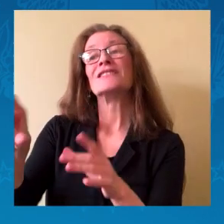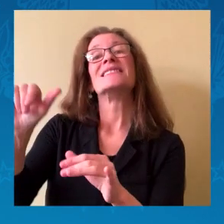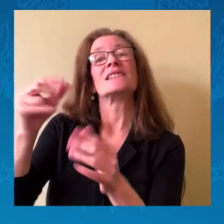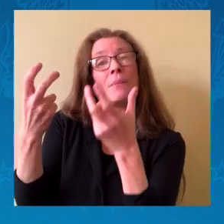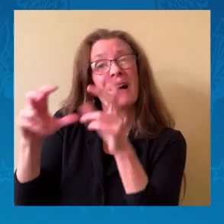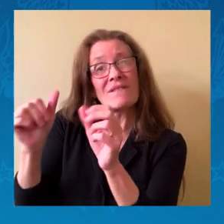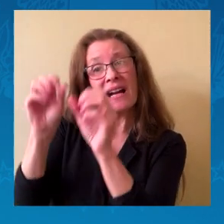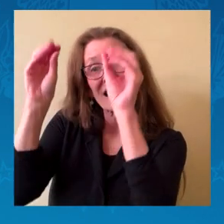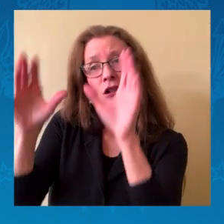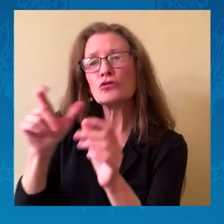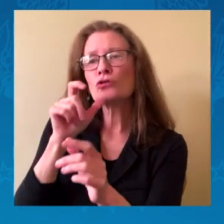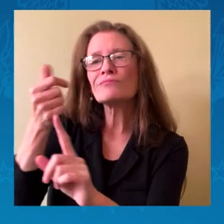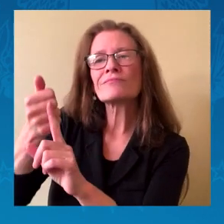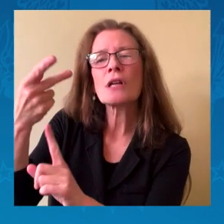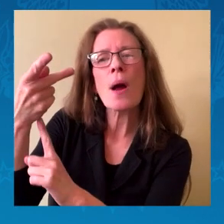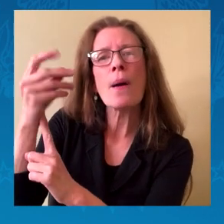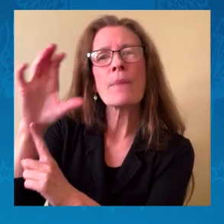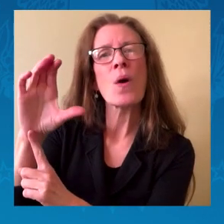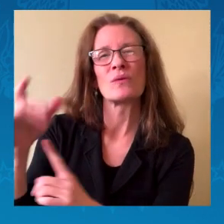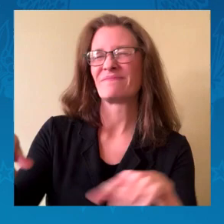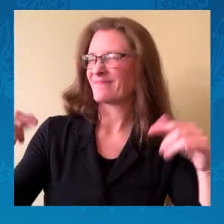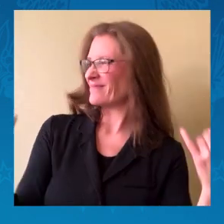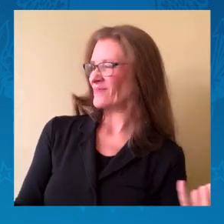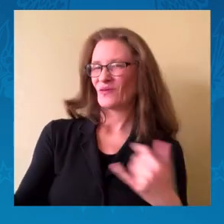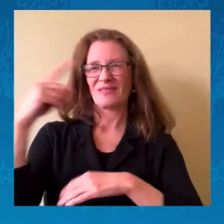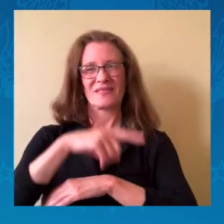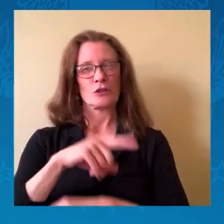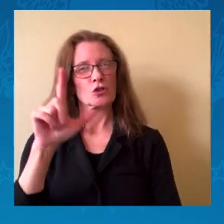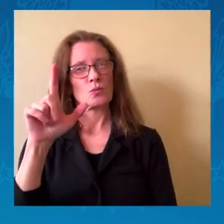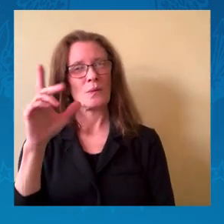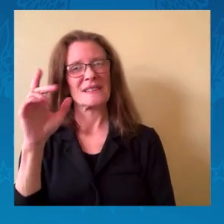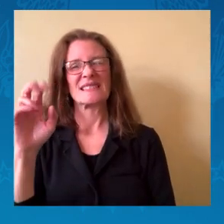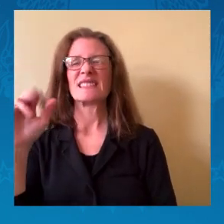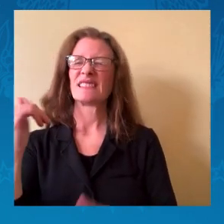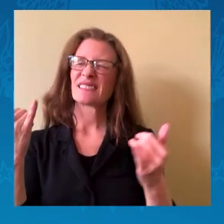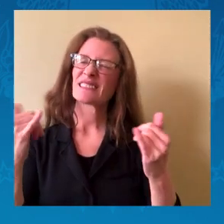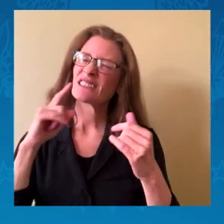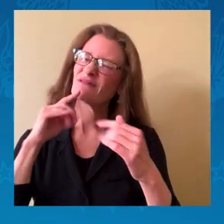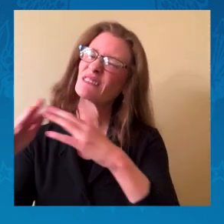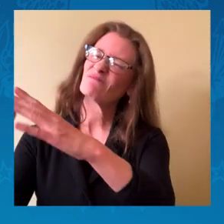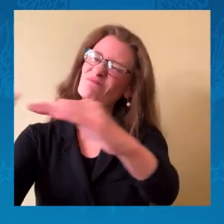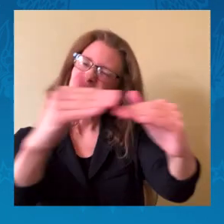We want our students to see what they can be to be competitive in the global economy.